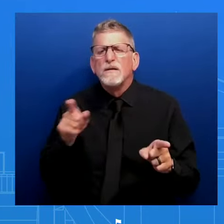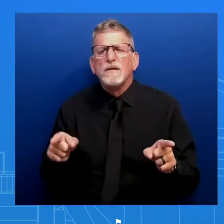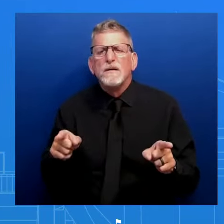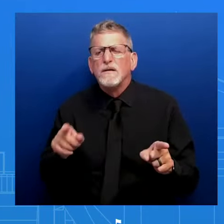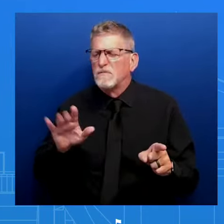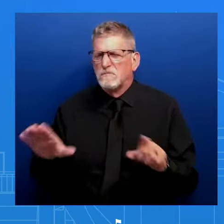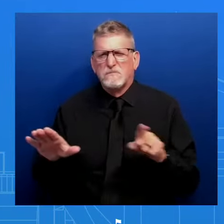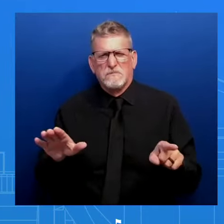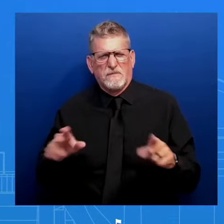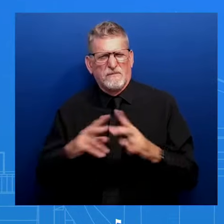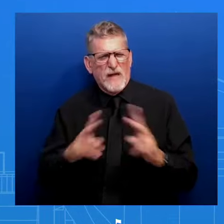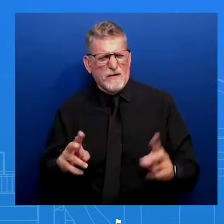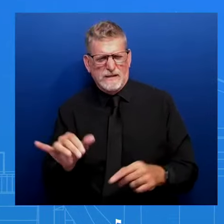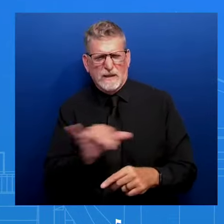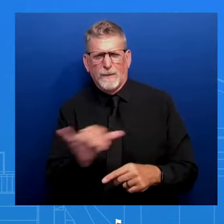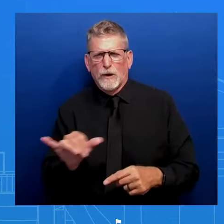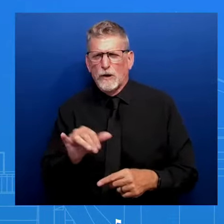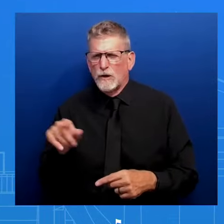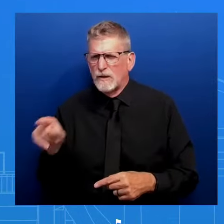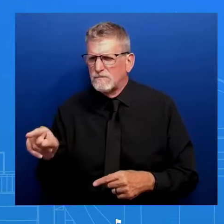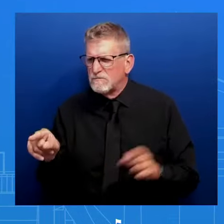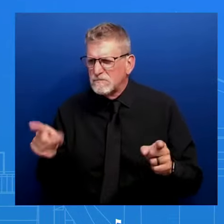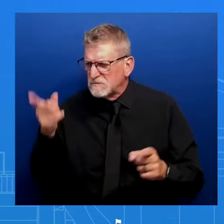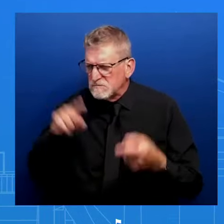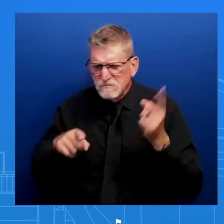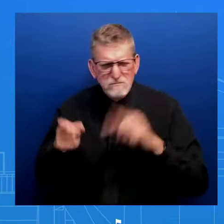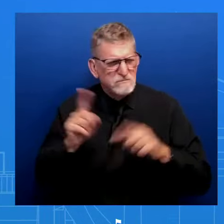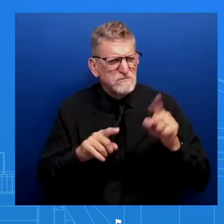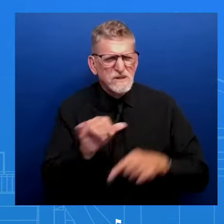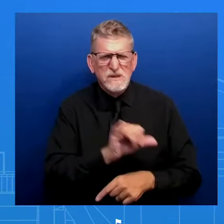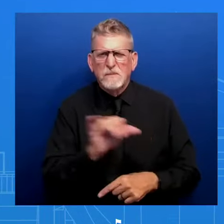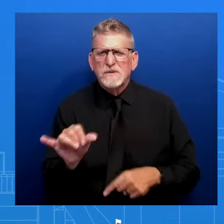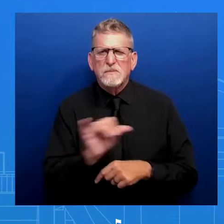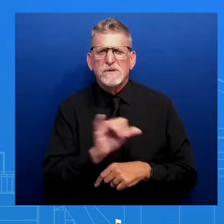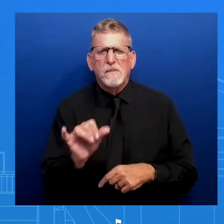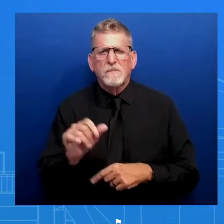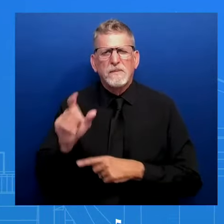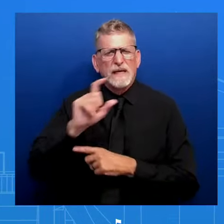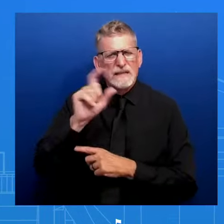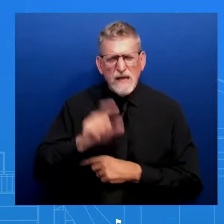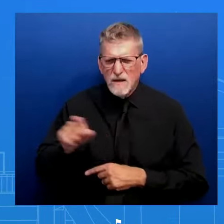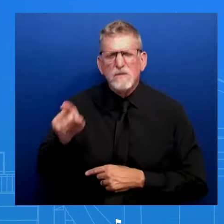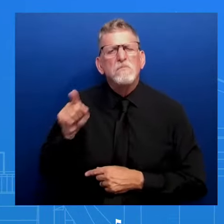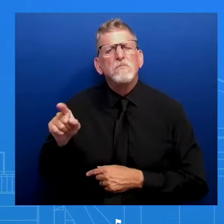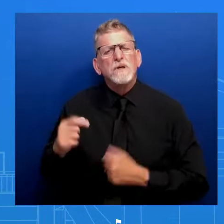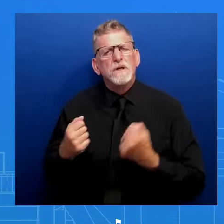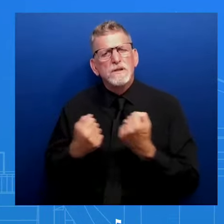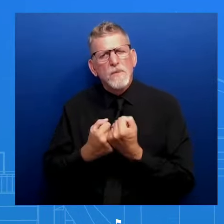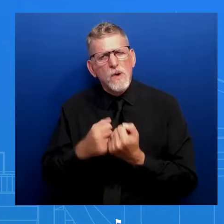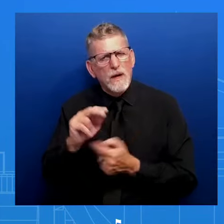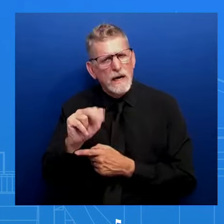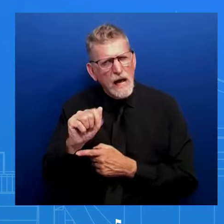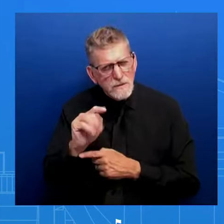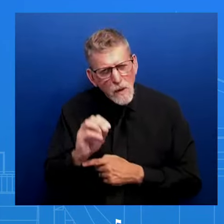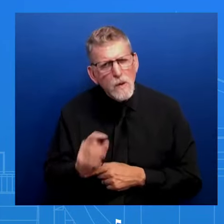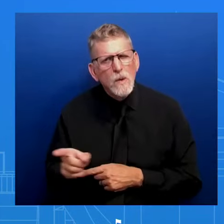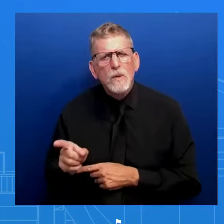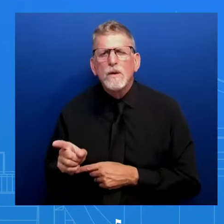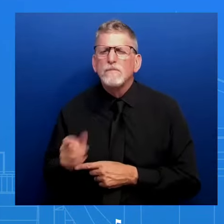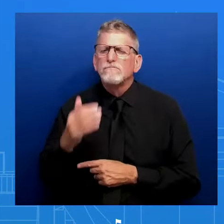that were taken with Italy. Italy is a NATO Ally, and they are a very competent NATO Ally. And they've been a tremendous supporter of Ukraine.